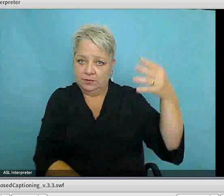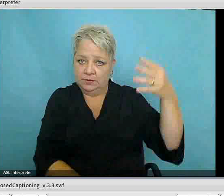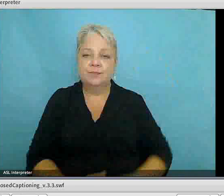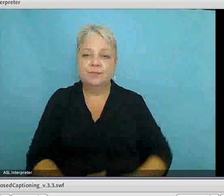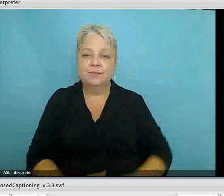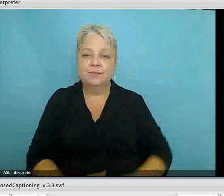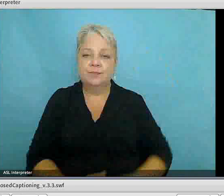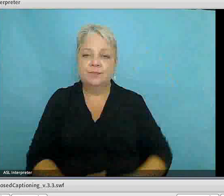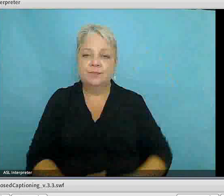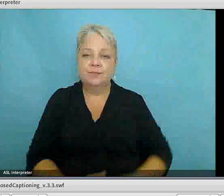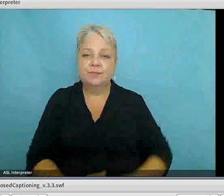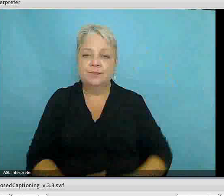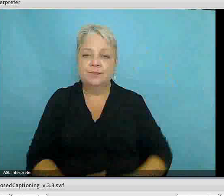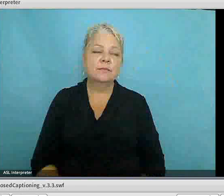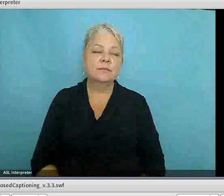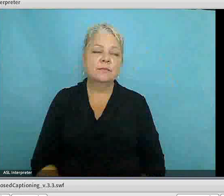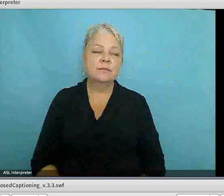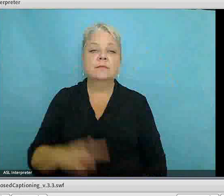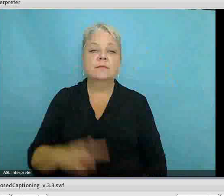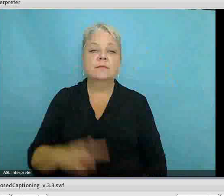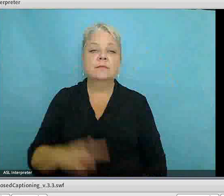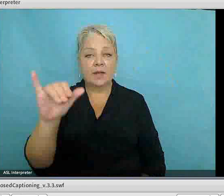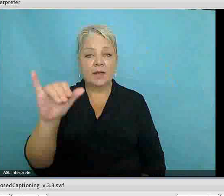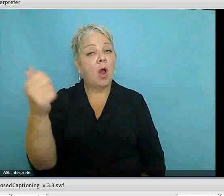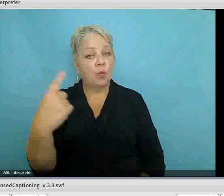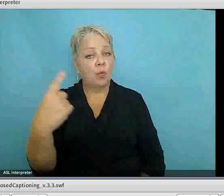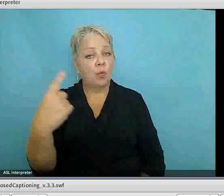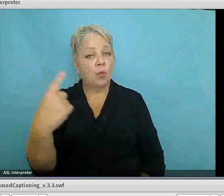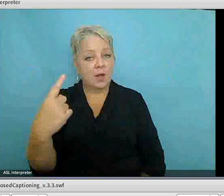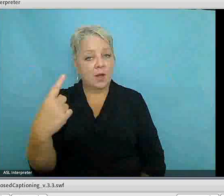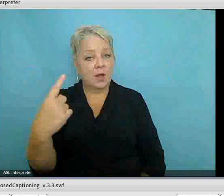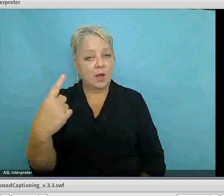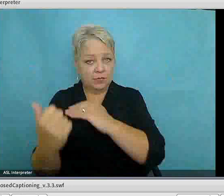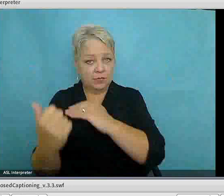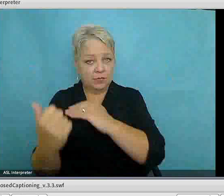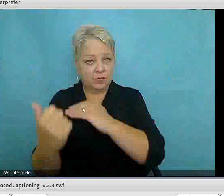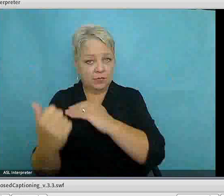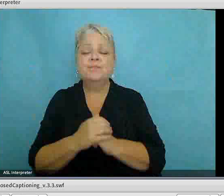D coverage, or does the member need to find their own part D provider?